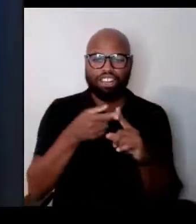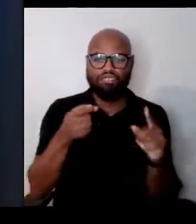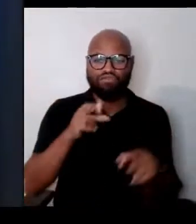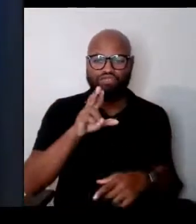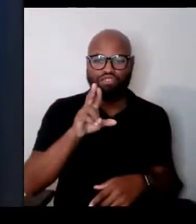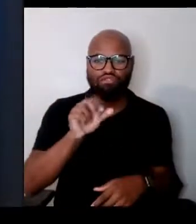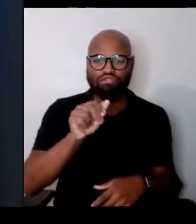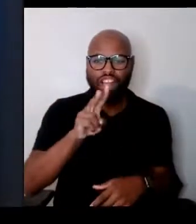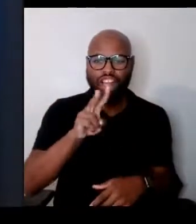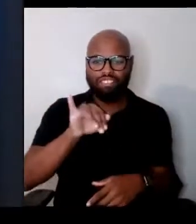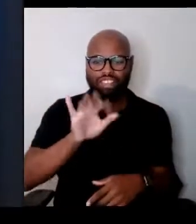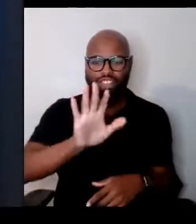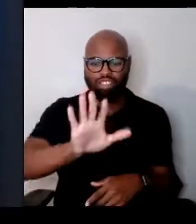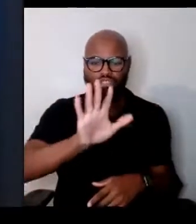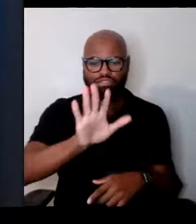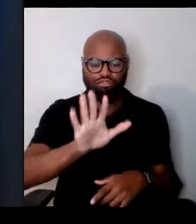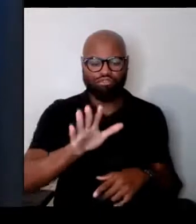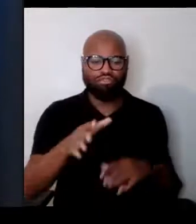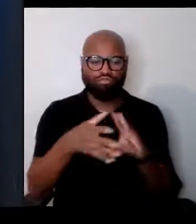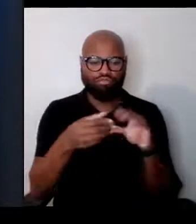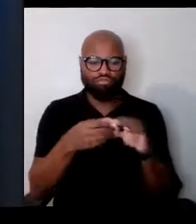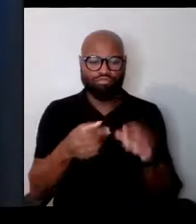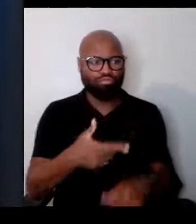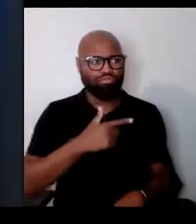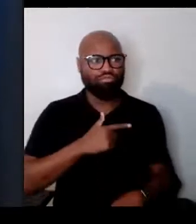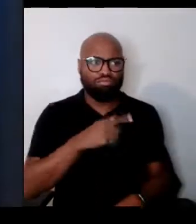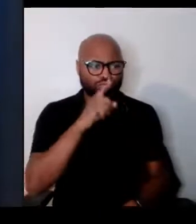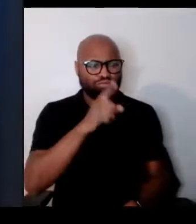So this is history repeating itself